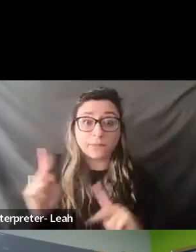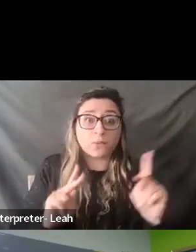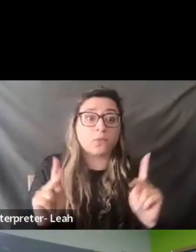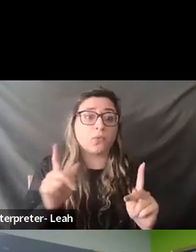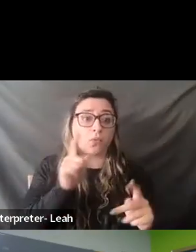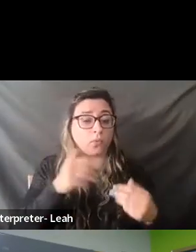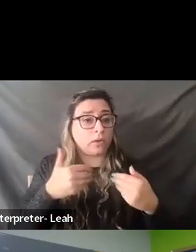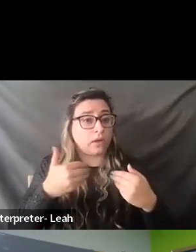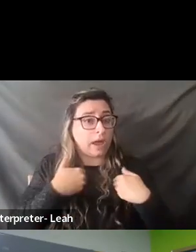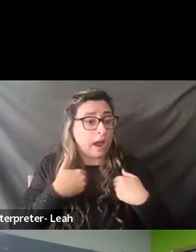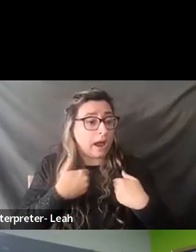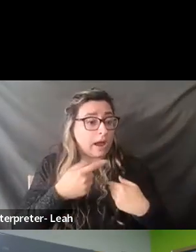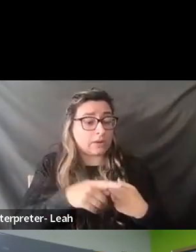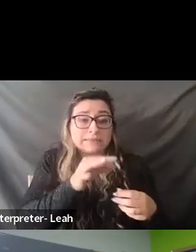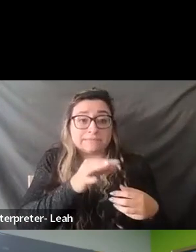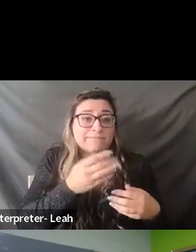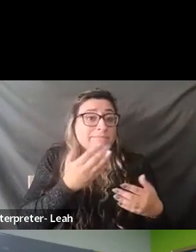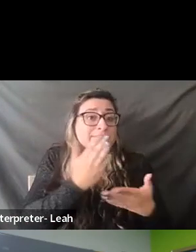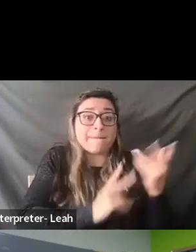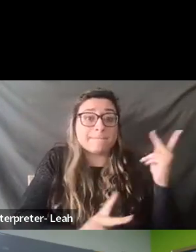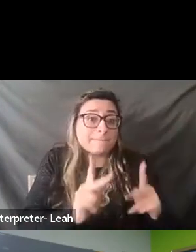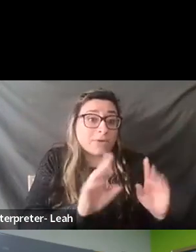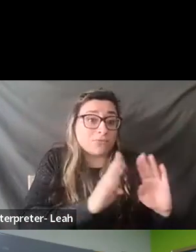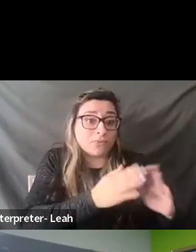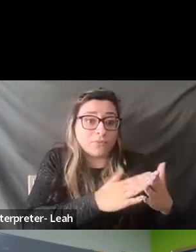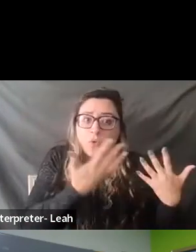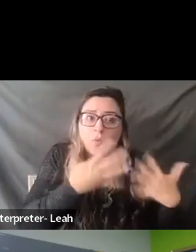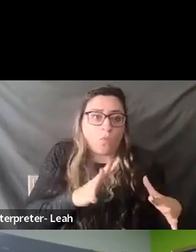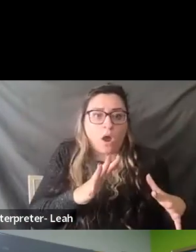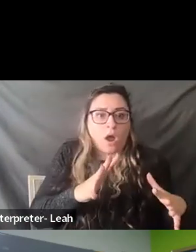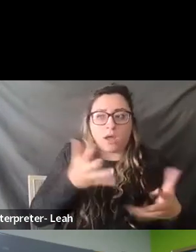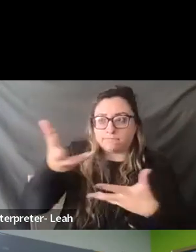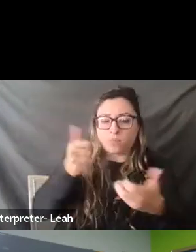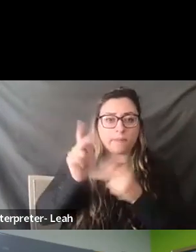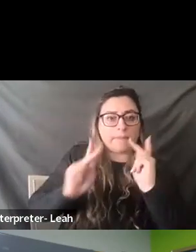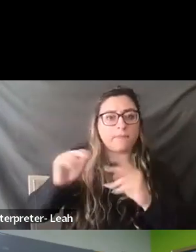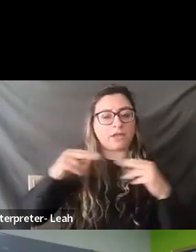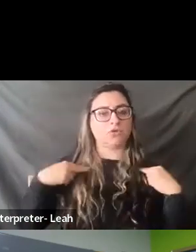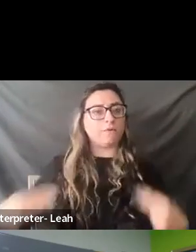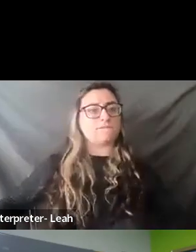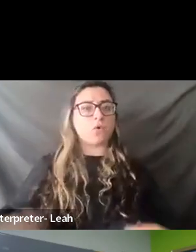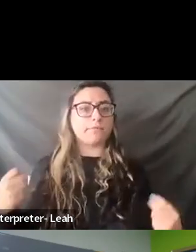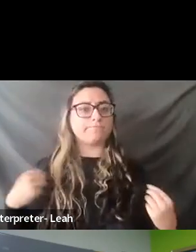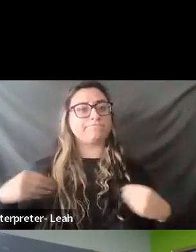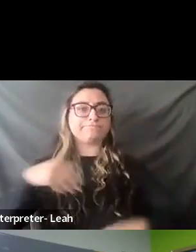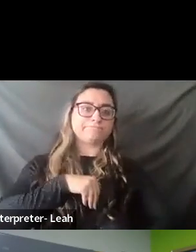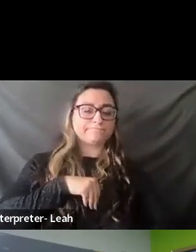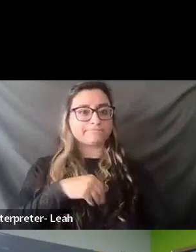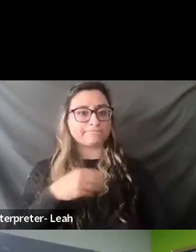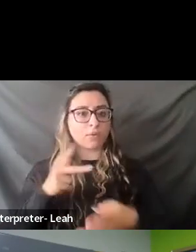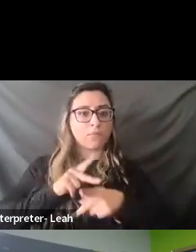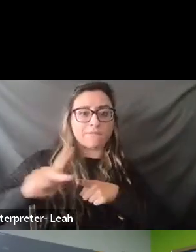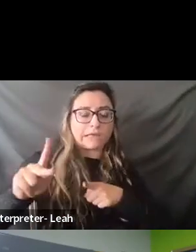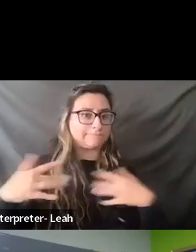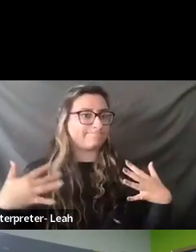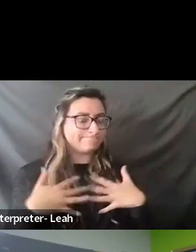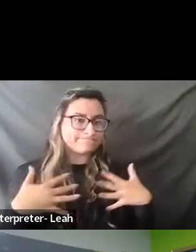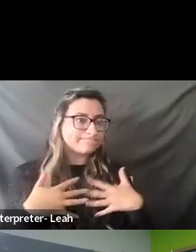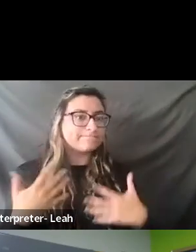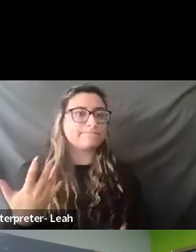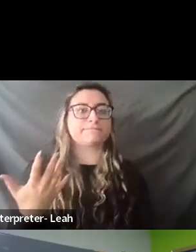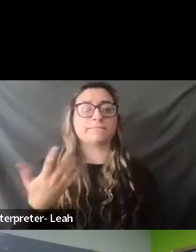That was in addition to the anxiety barriers that we found within the community and the fears that were very predominant in our feedback from stakeholders, that there was major trust issues because of previous experiences as well as because of perceptions.